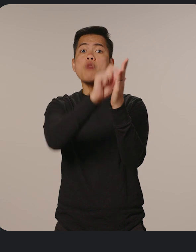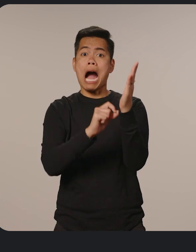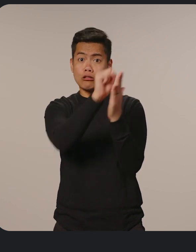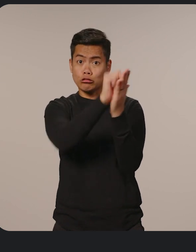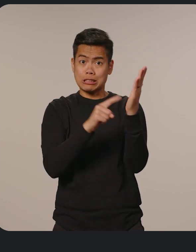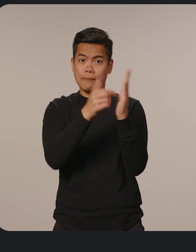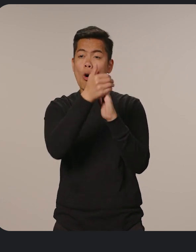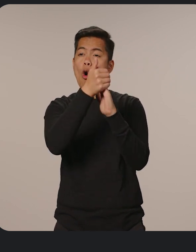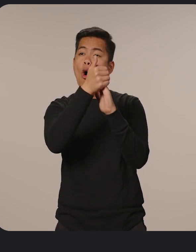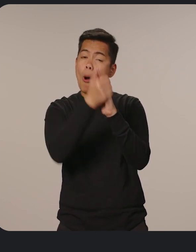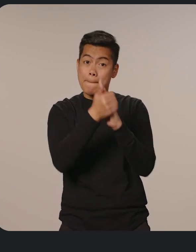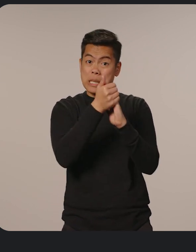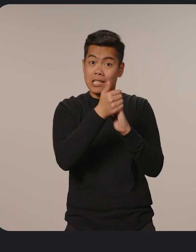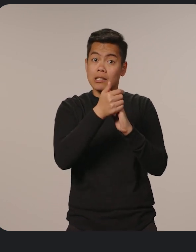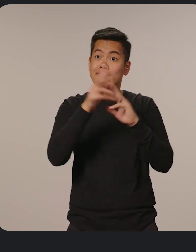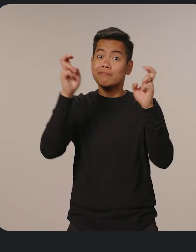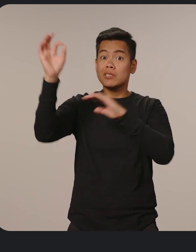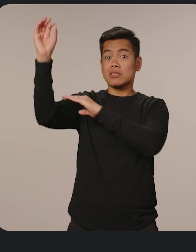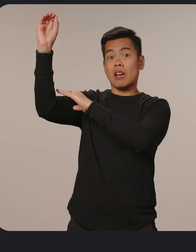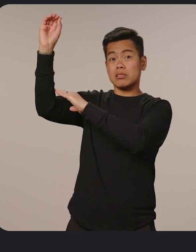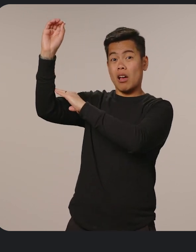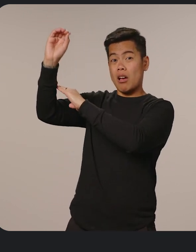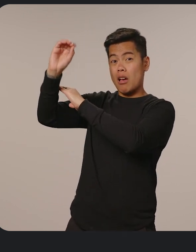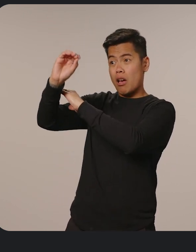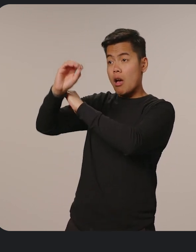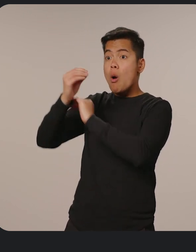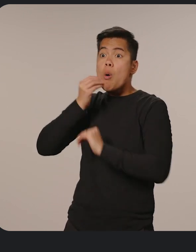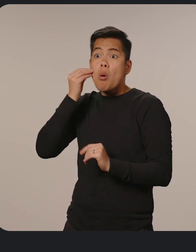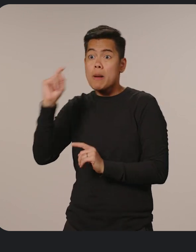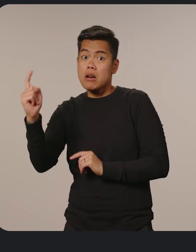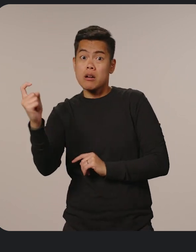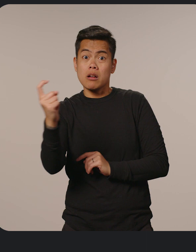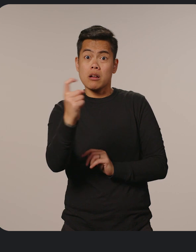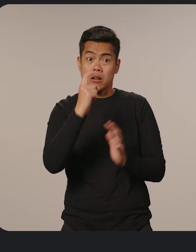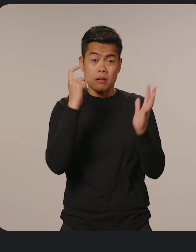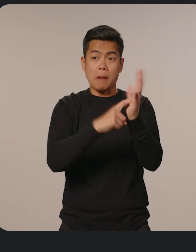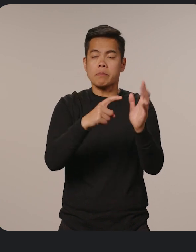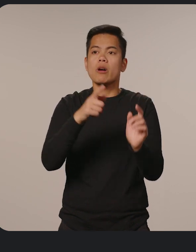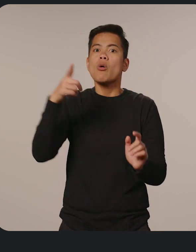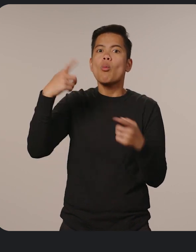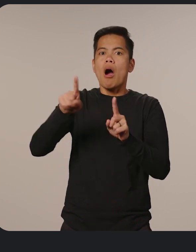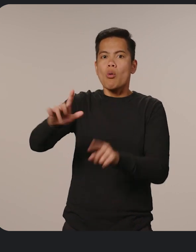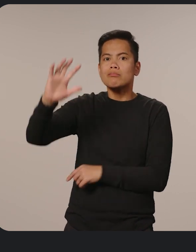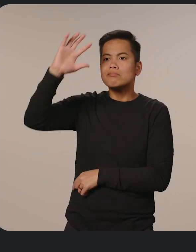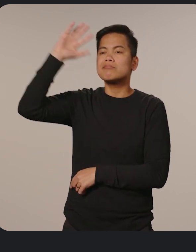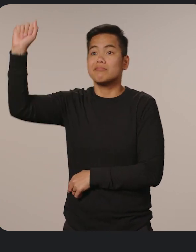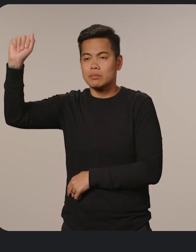when the family's away, turn on living room lights and TV" can quickly become complex and time consuming.